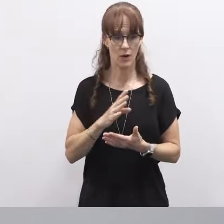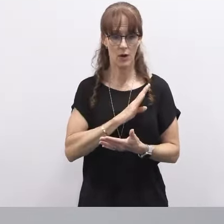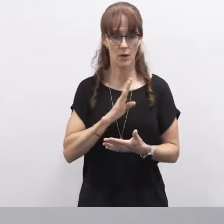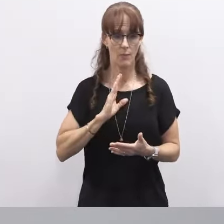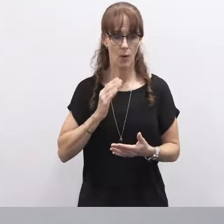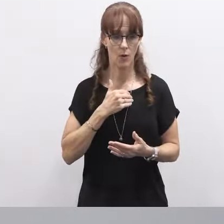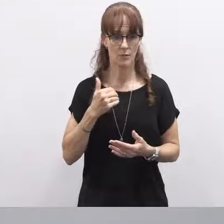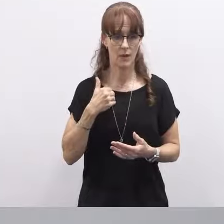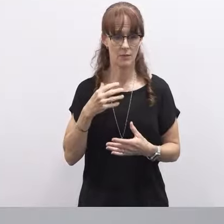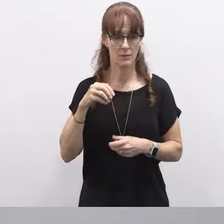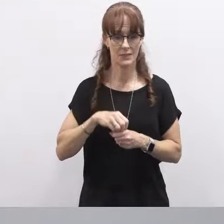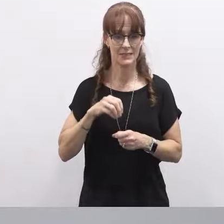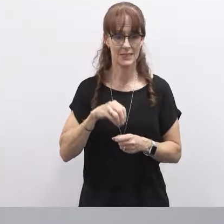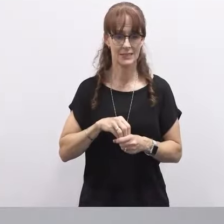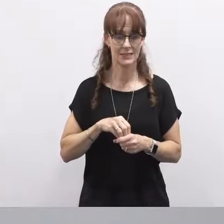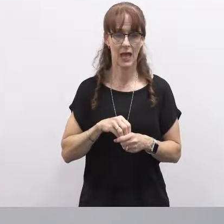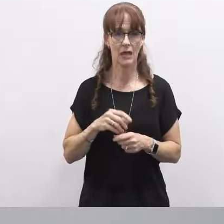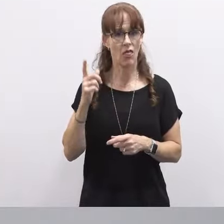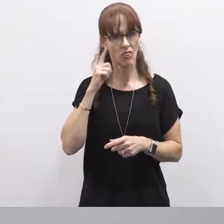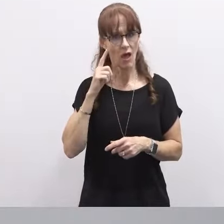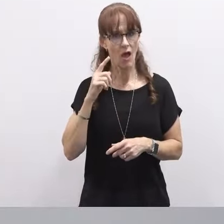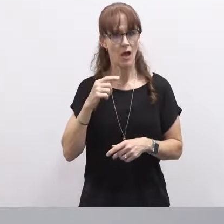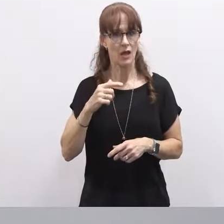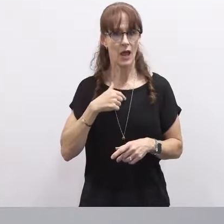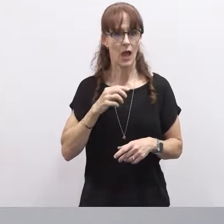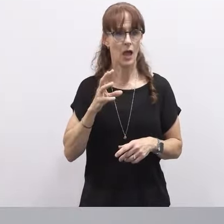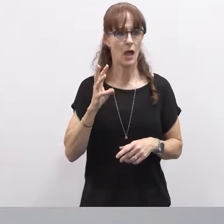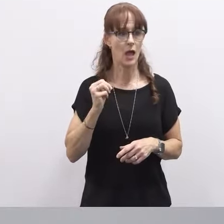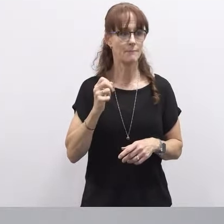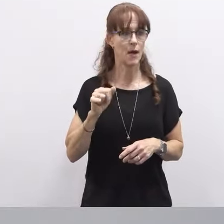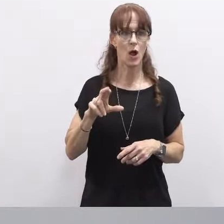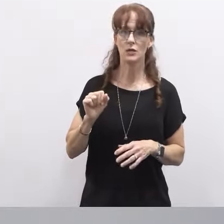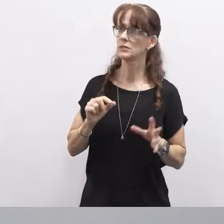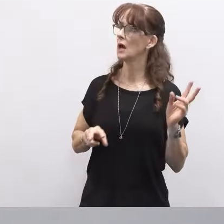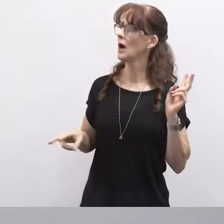It was inside. I thought I was in Mars, except I was being crushed to death